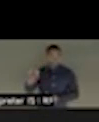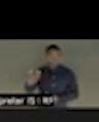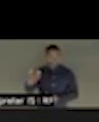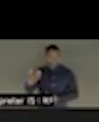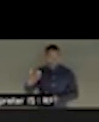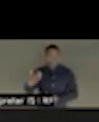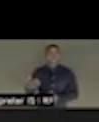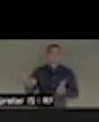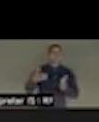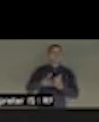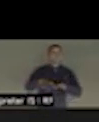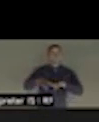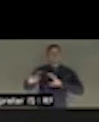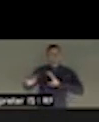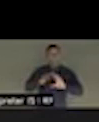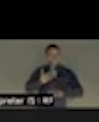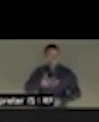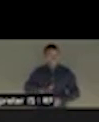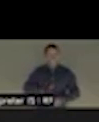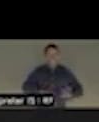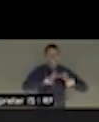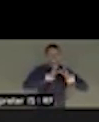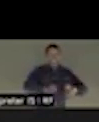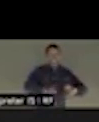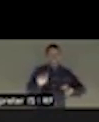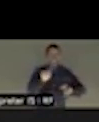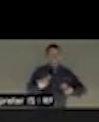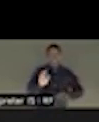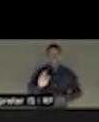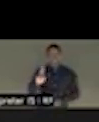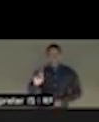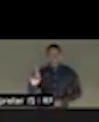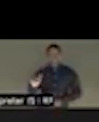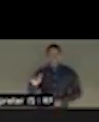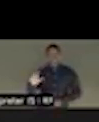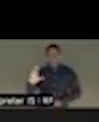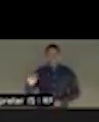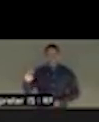I would like to give the floor to Alejandro for the policy updates.